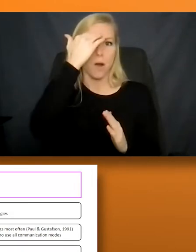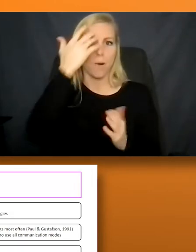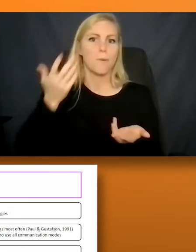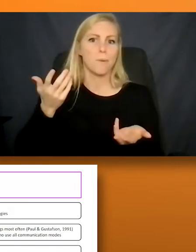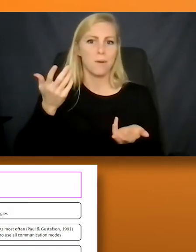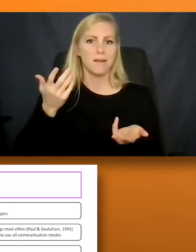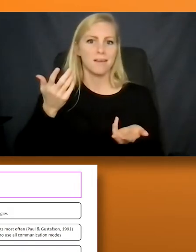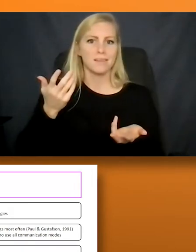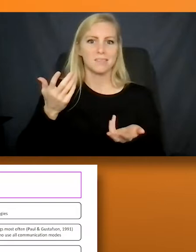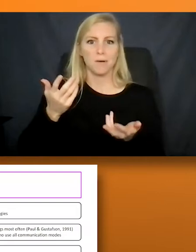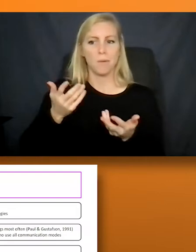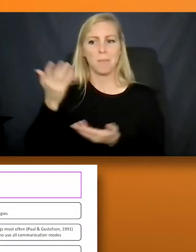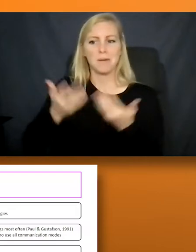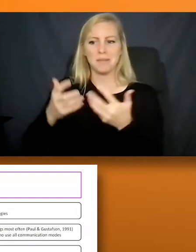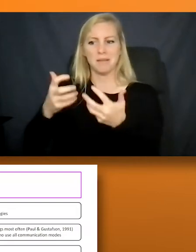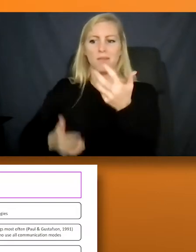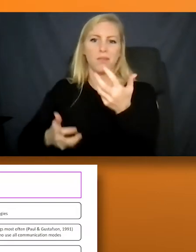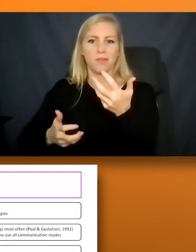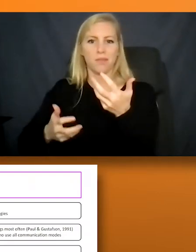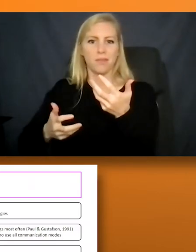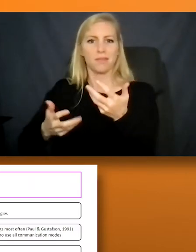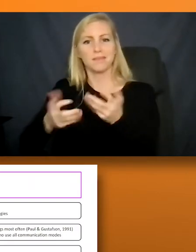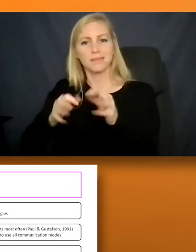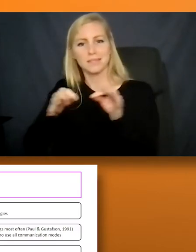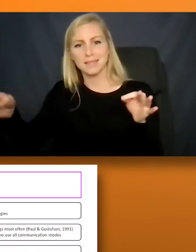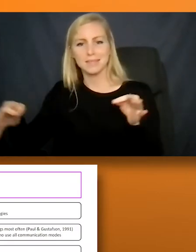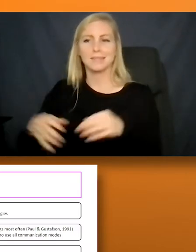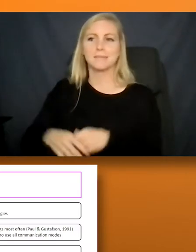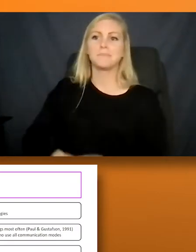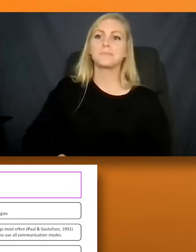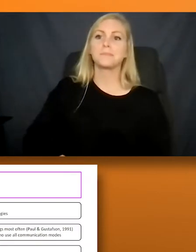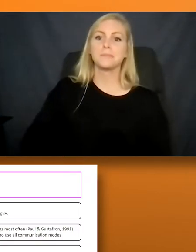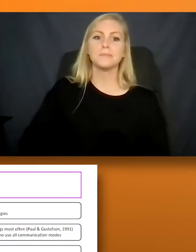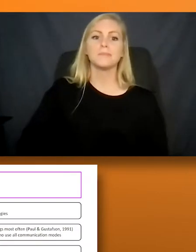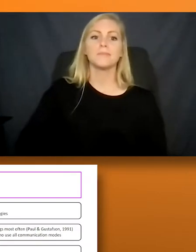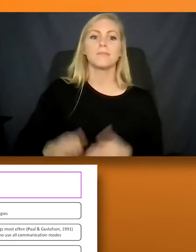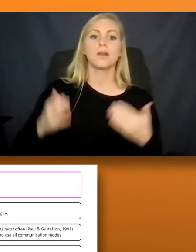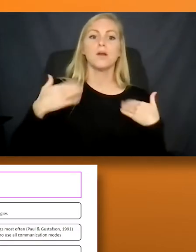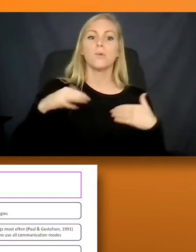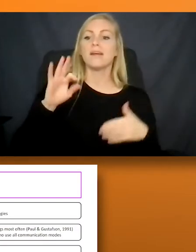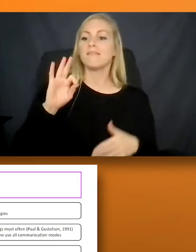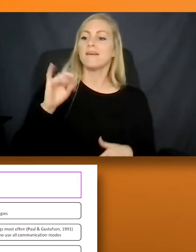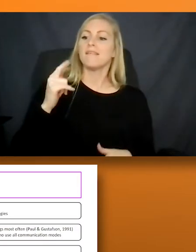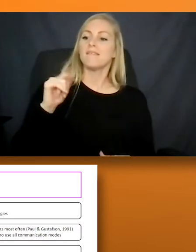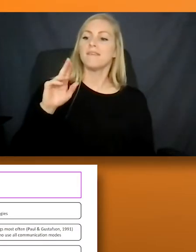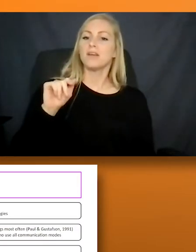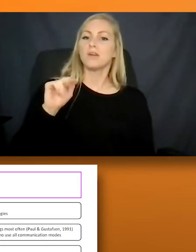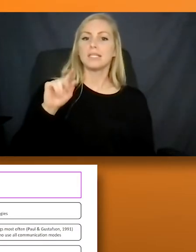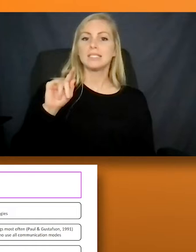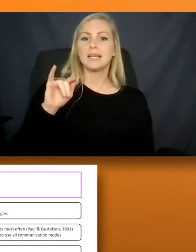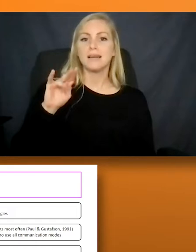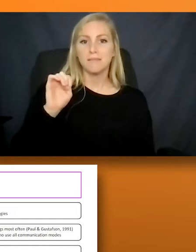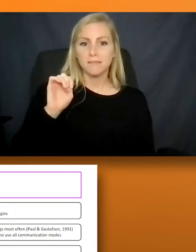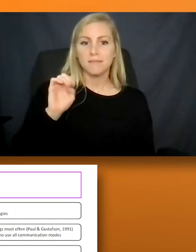Then we have figurative language. So we figurative language in English, we have figurative language in American Sign Language.